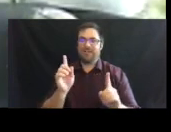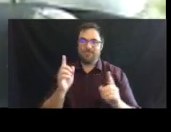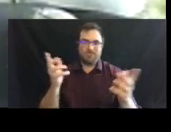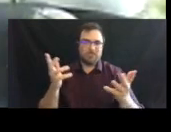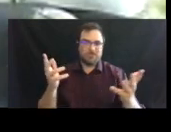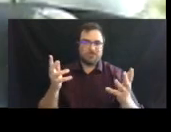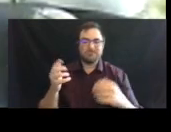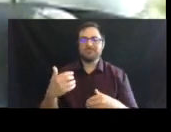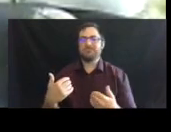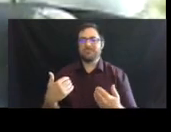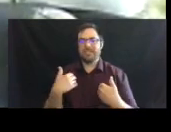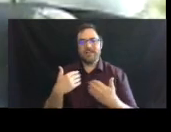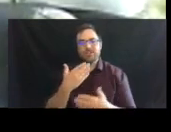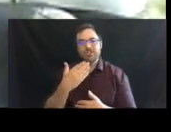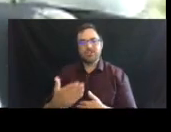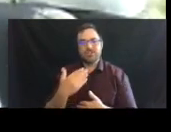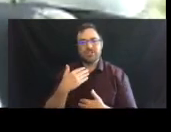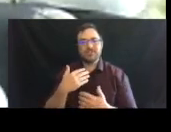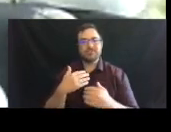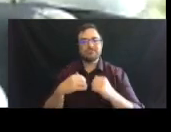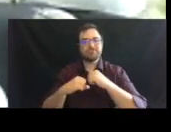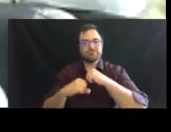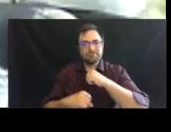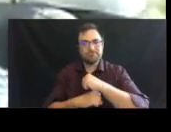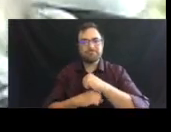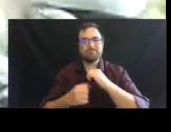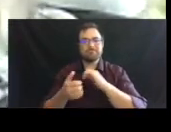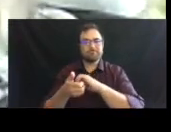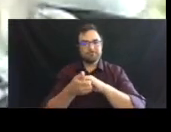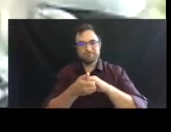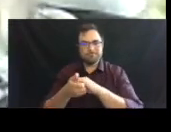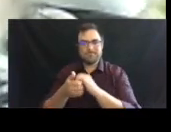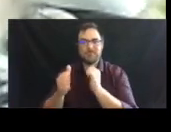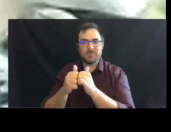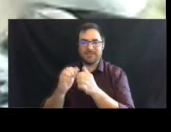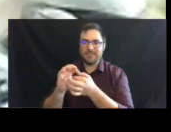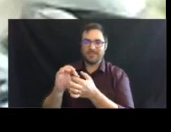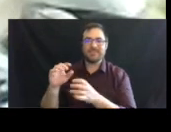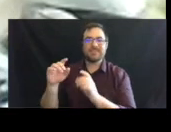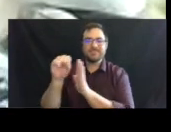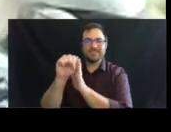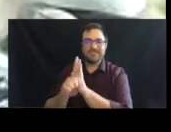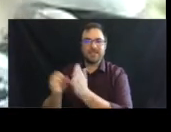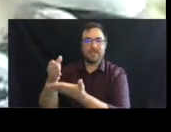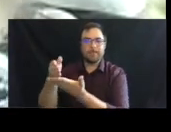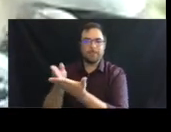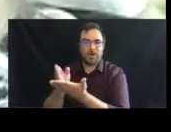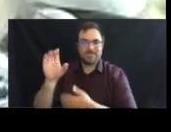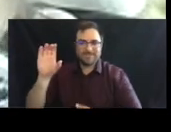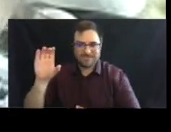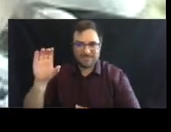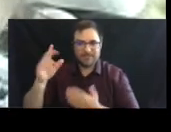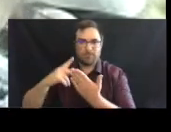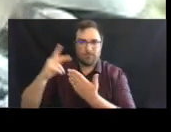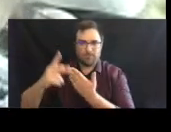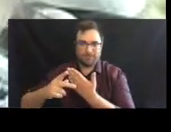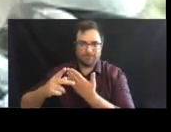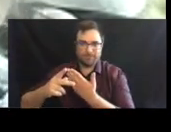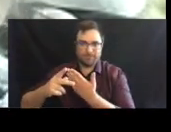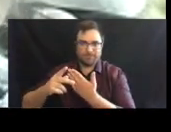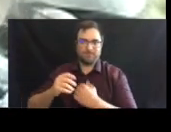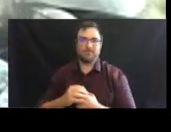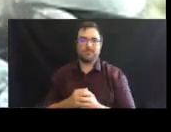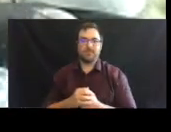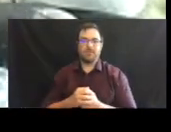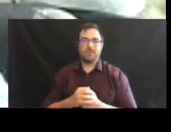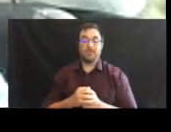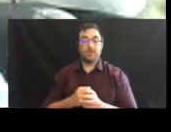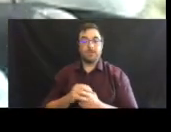really strong and solid working relationship with the state part c program. So in Wisconsin, part c